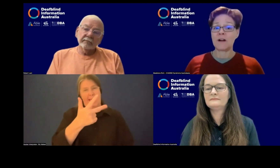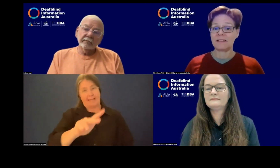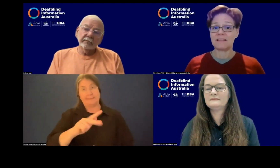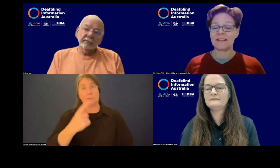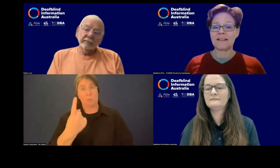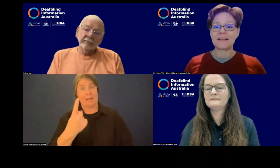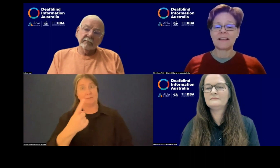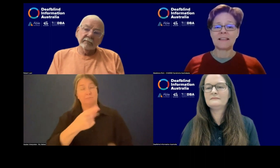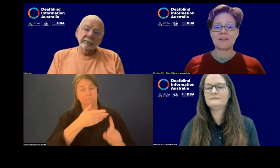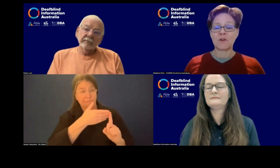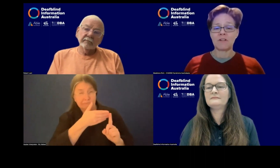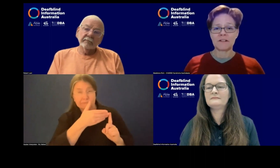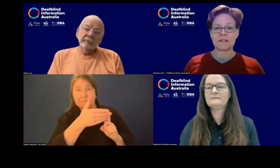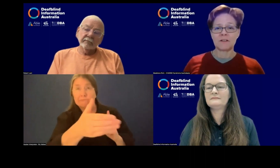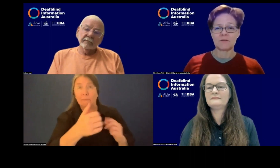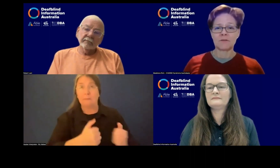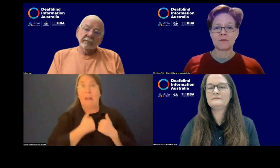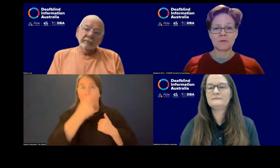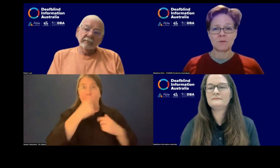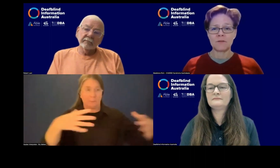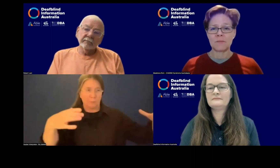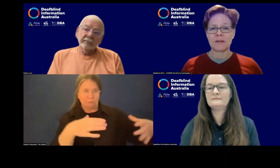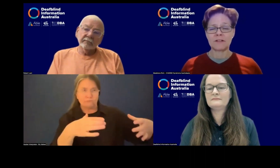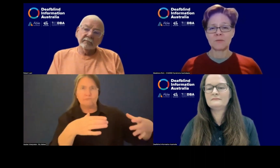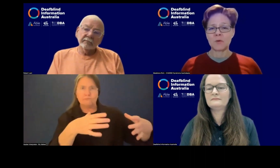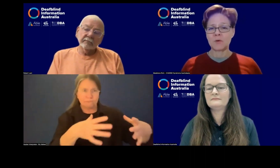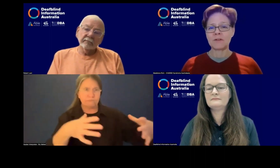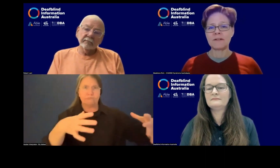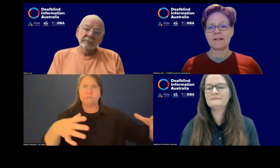well, and they're progressing through school and being supported.